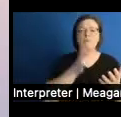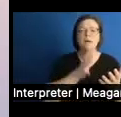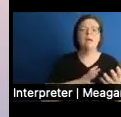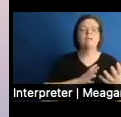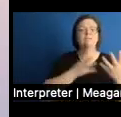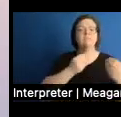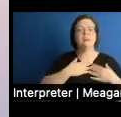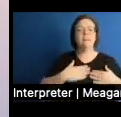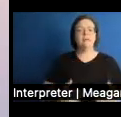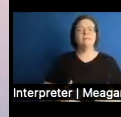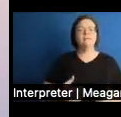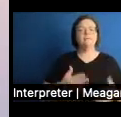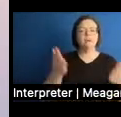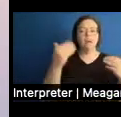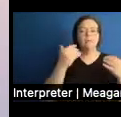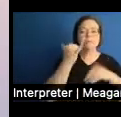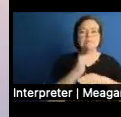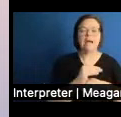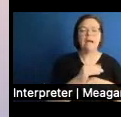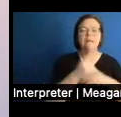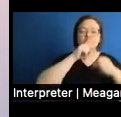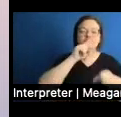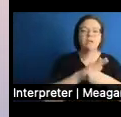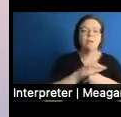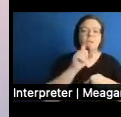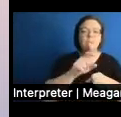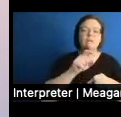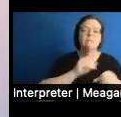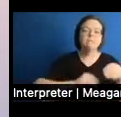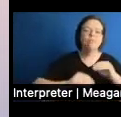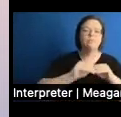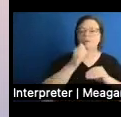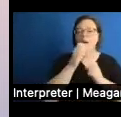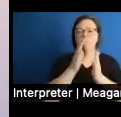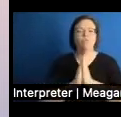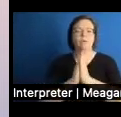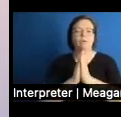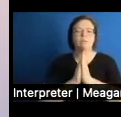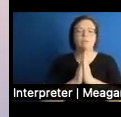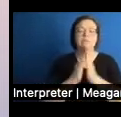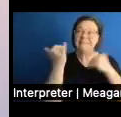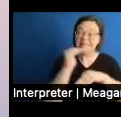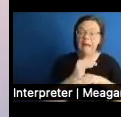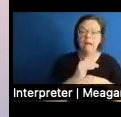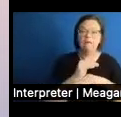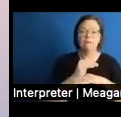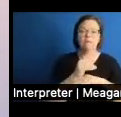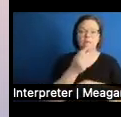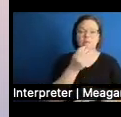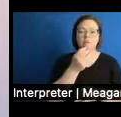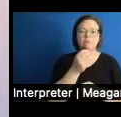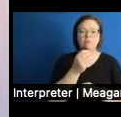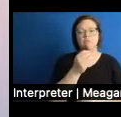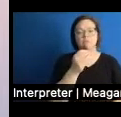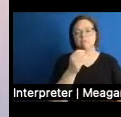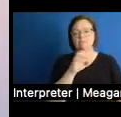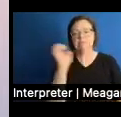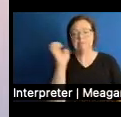Come, tonight I declare we must move instead of pray. Tonight, east of here, two boys,